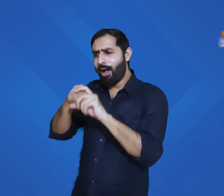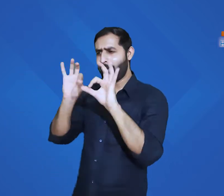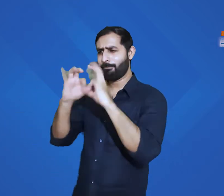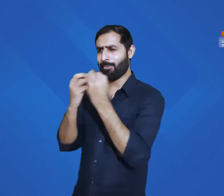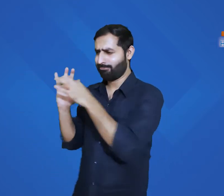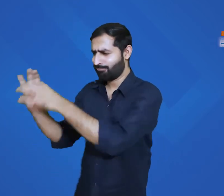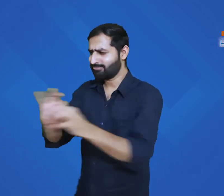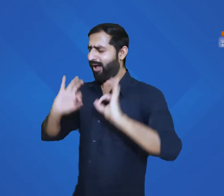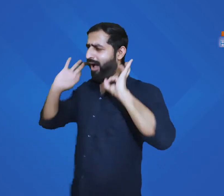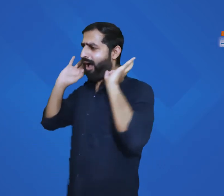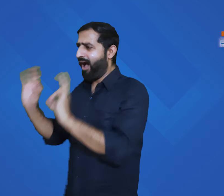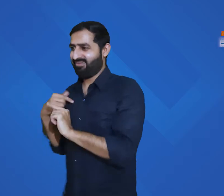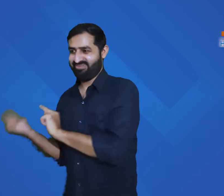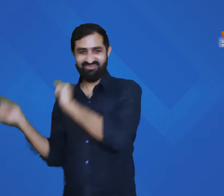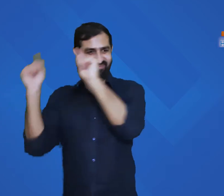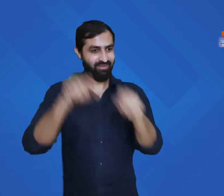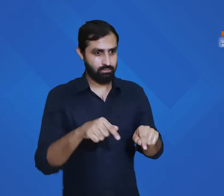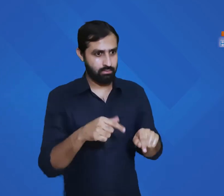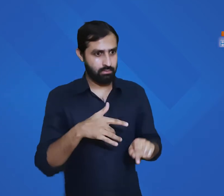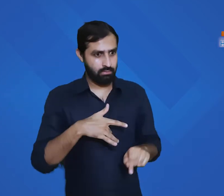They were better off in many ways in the villages.